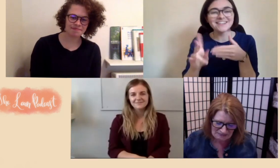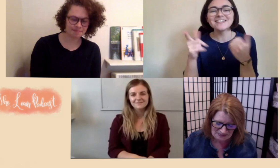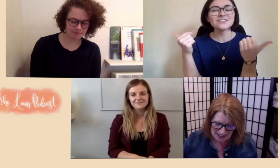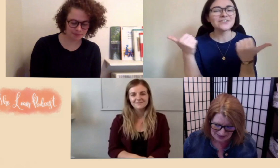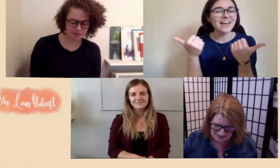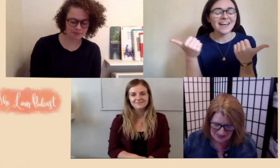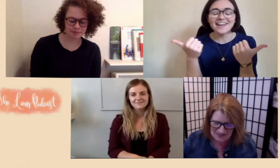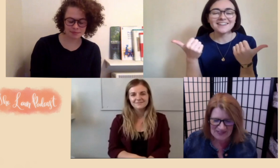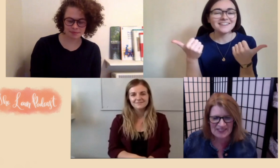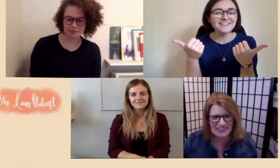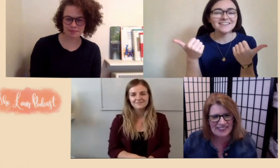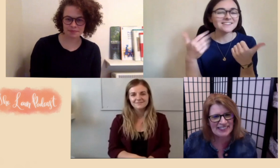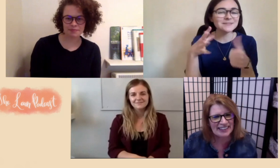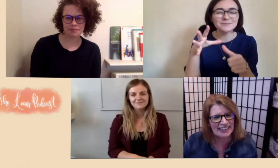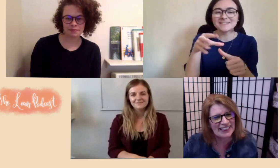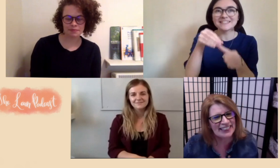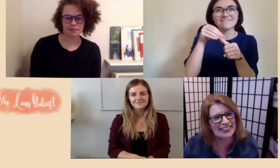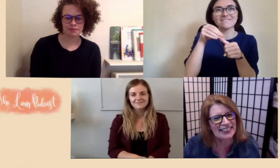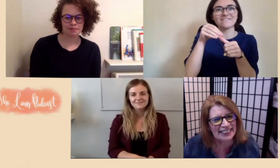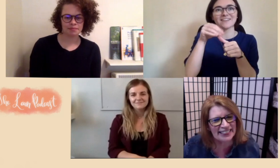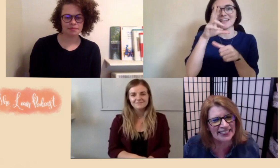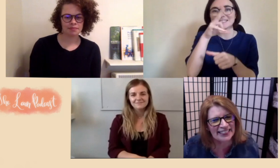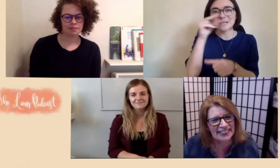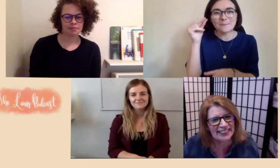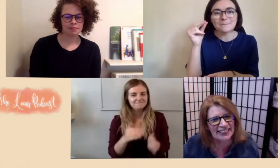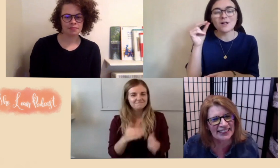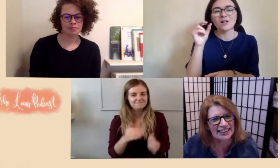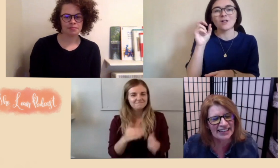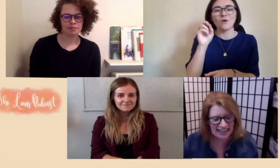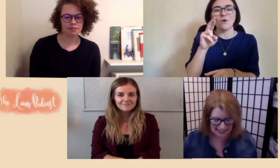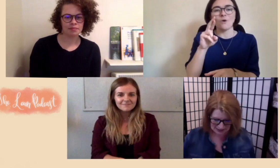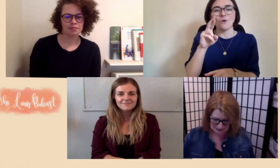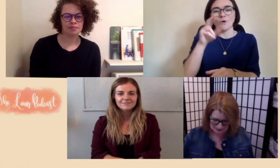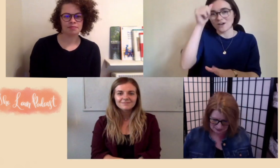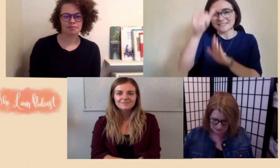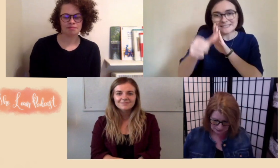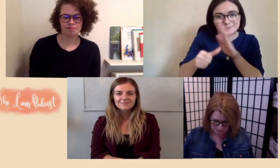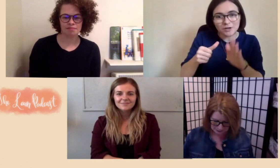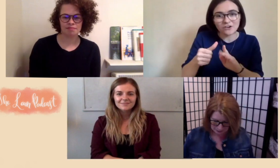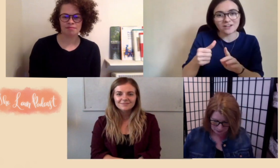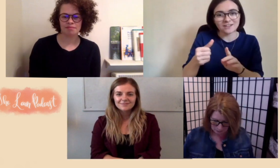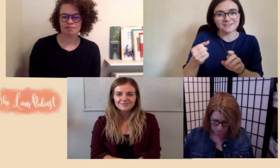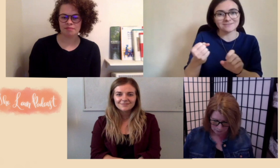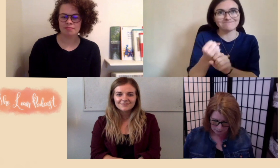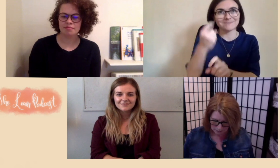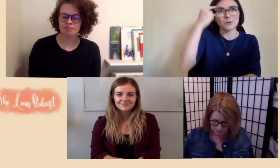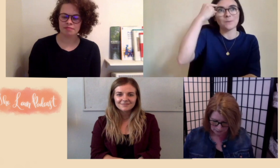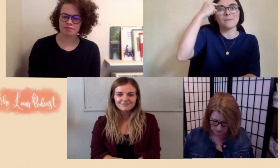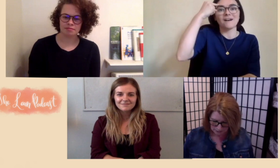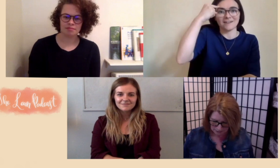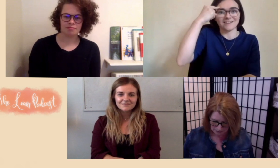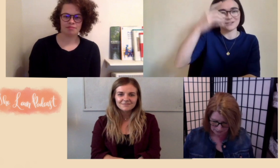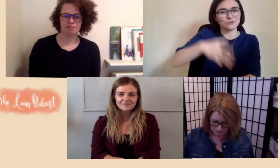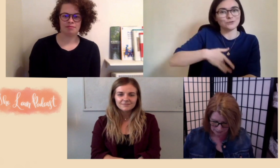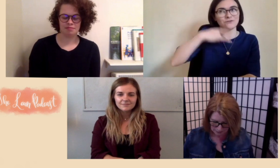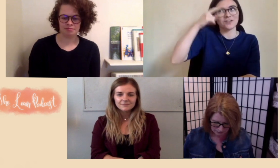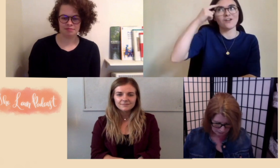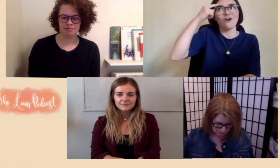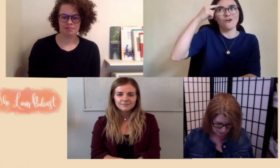that truly represents adapting when it comes to remote interpreting, for you? I think it, and again, and I,